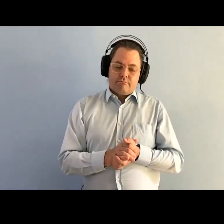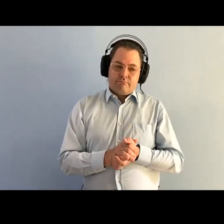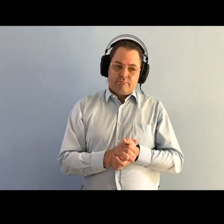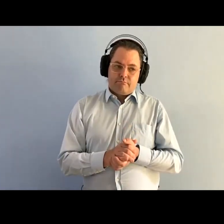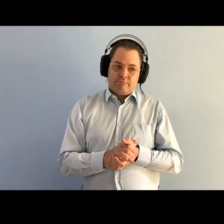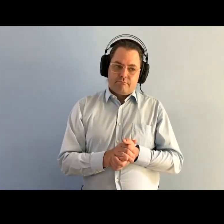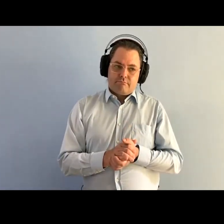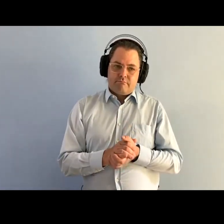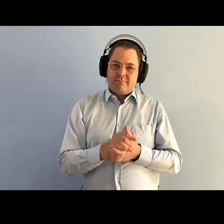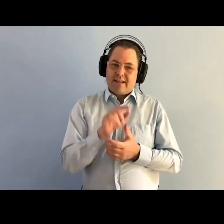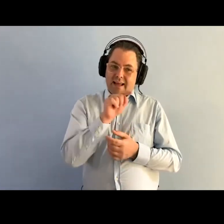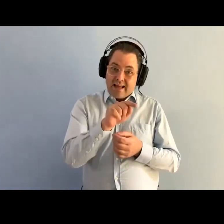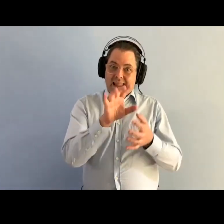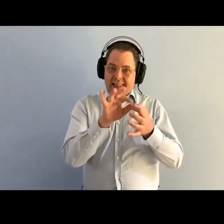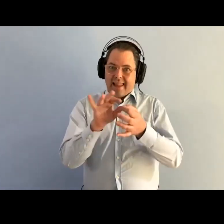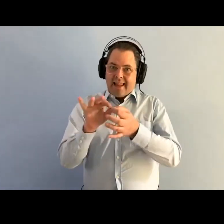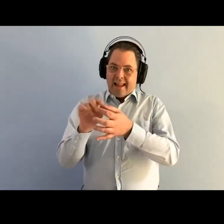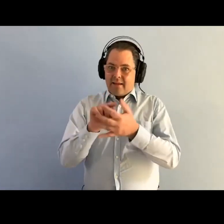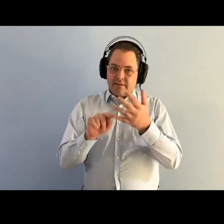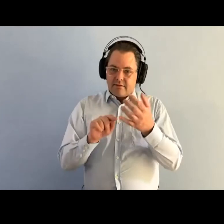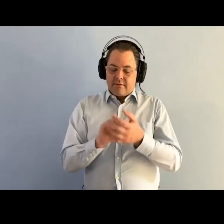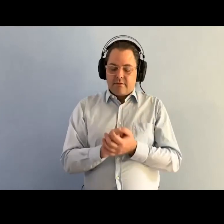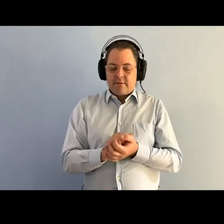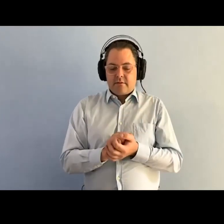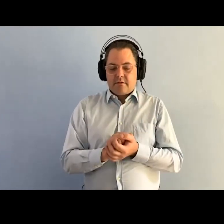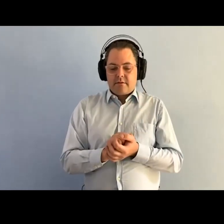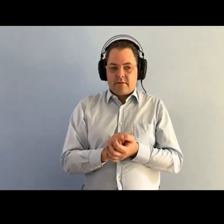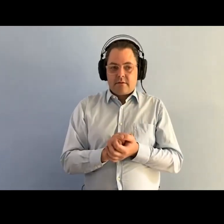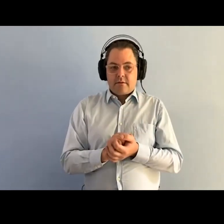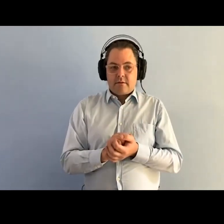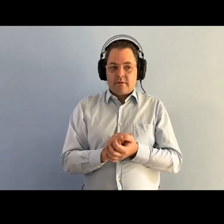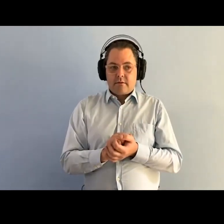times the difficulties help